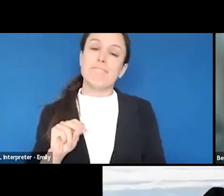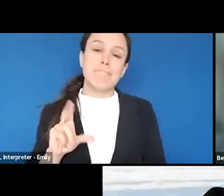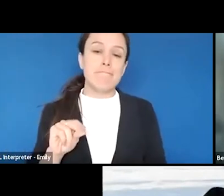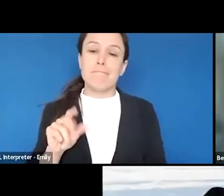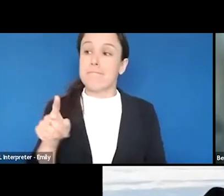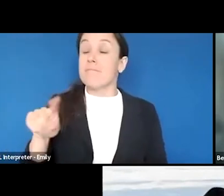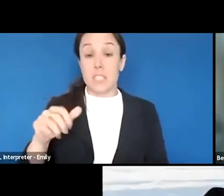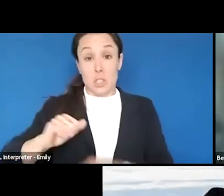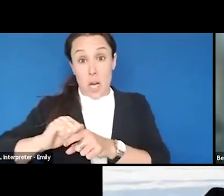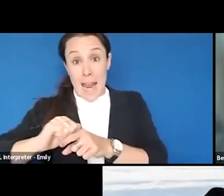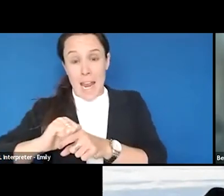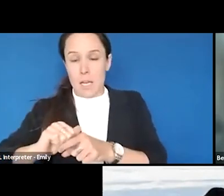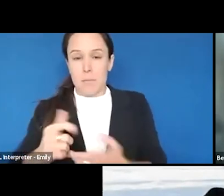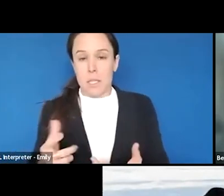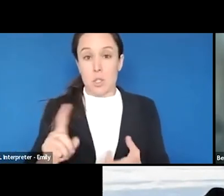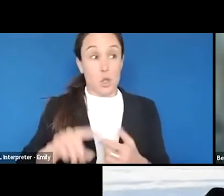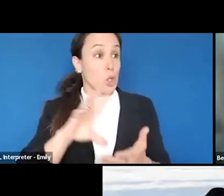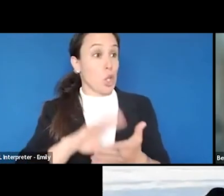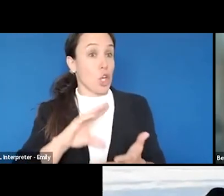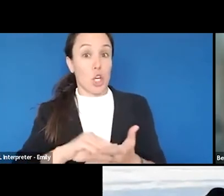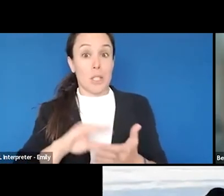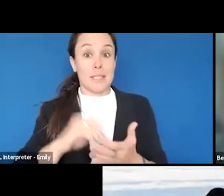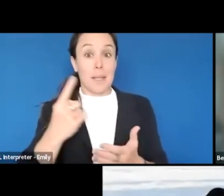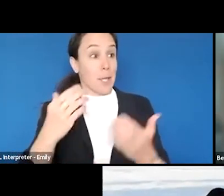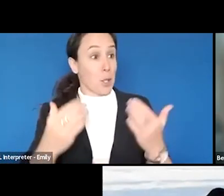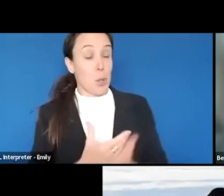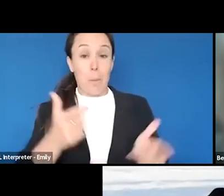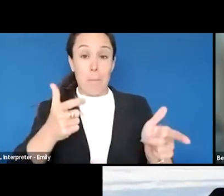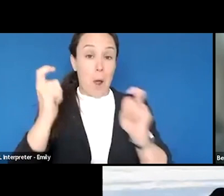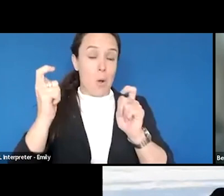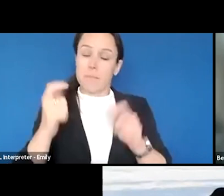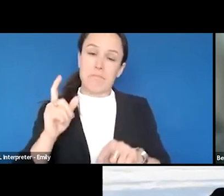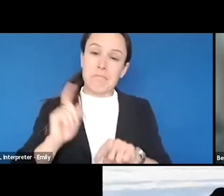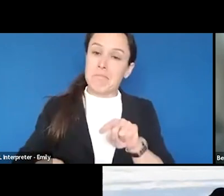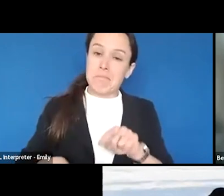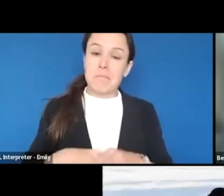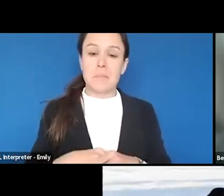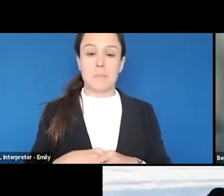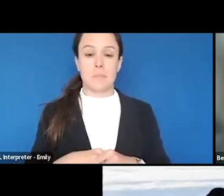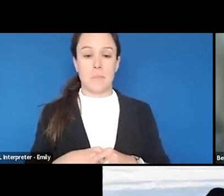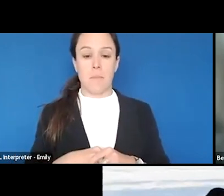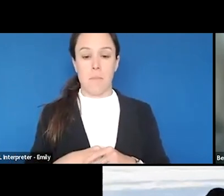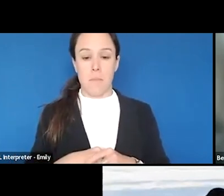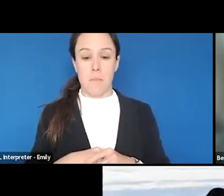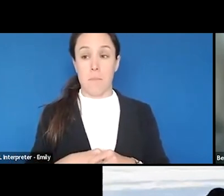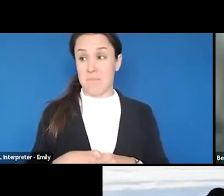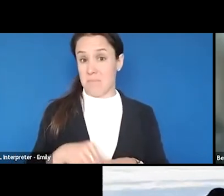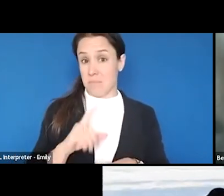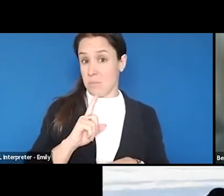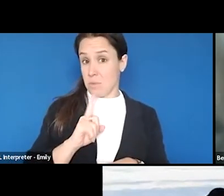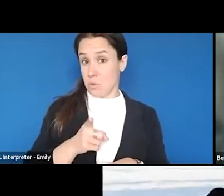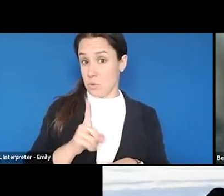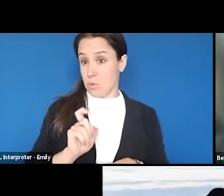you can't get them to learn anything new on the fly. Is that actually true or do we have examples